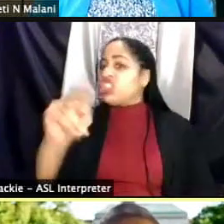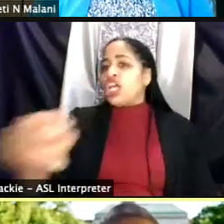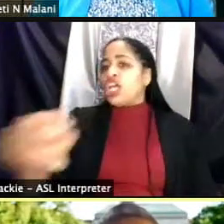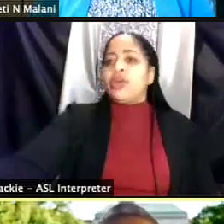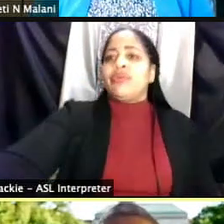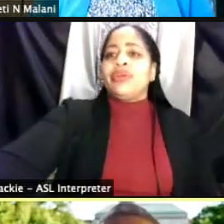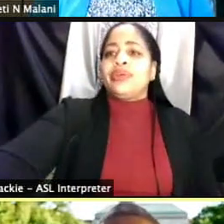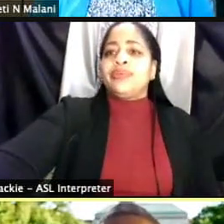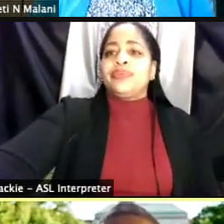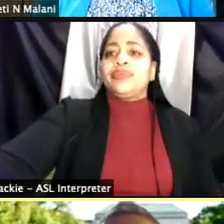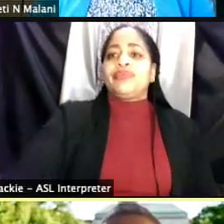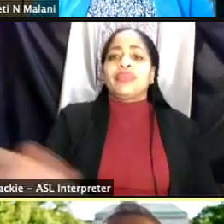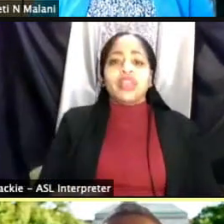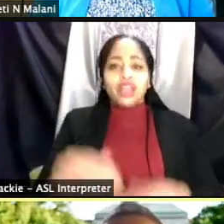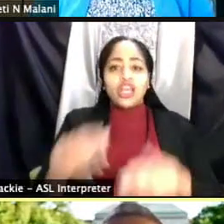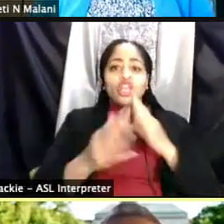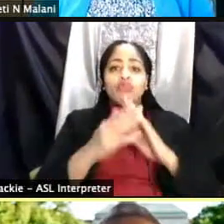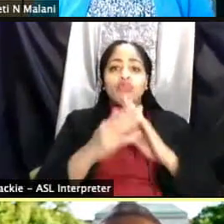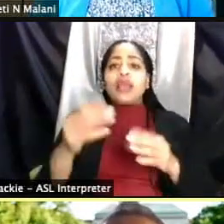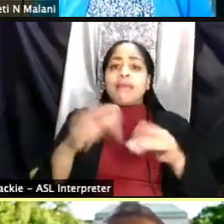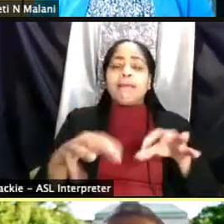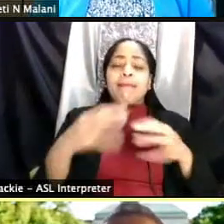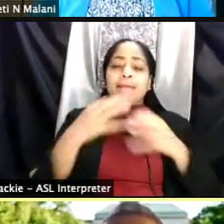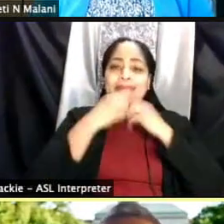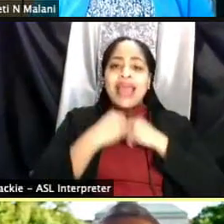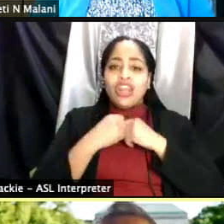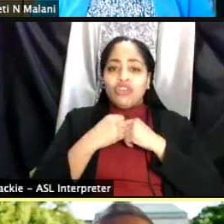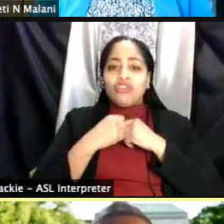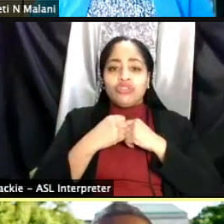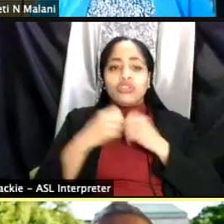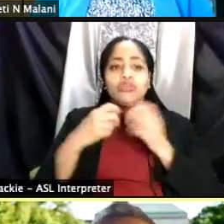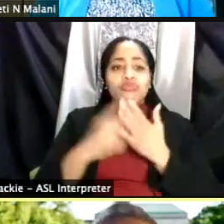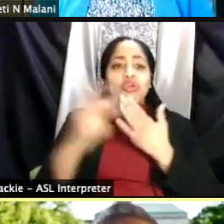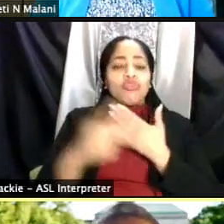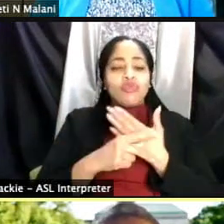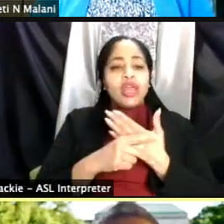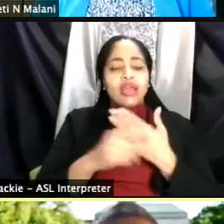The community matters cohort program which was actually introduced last fall